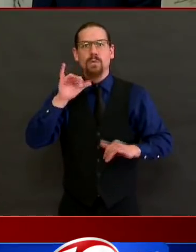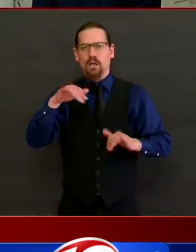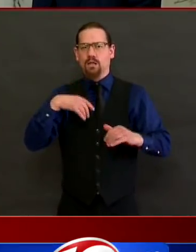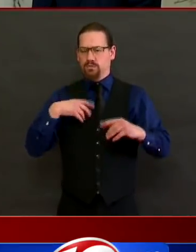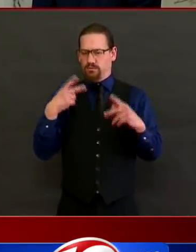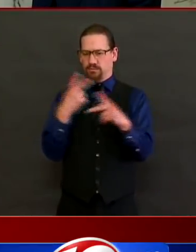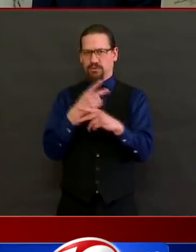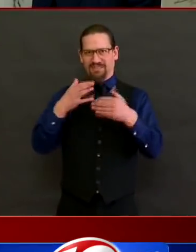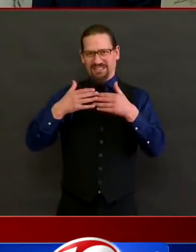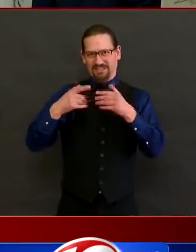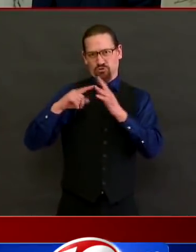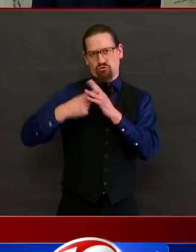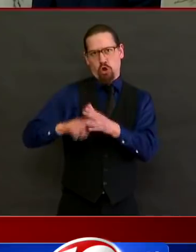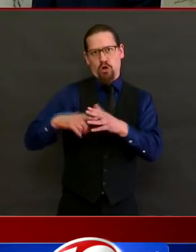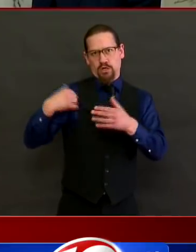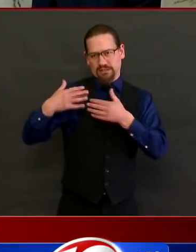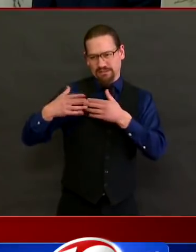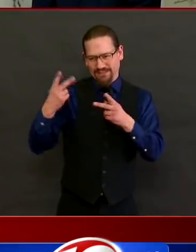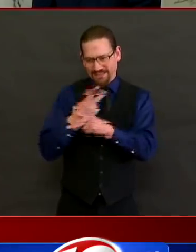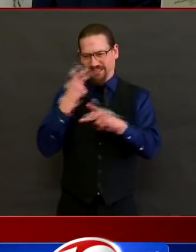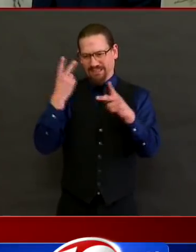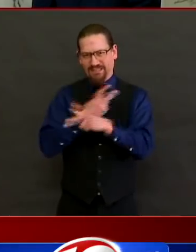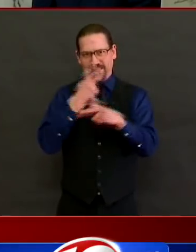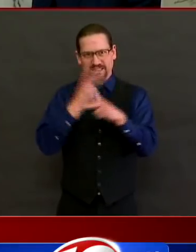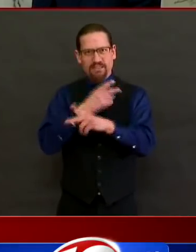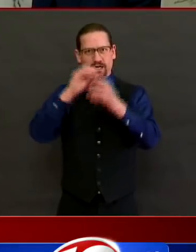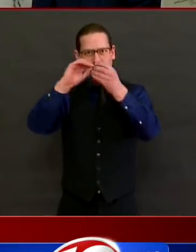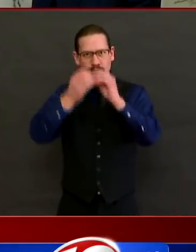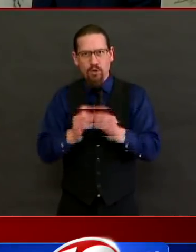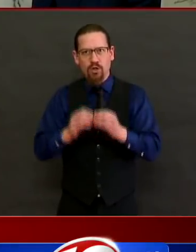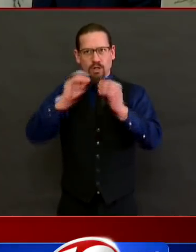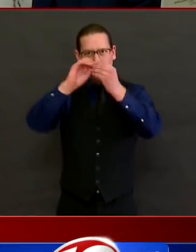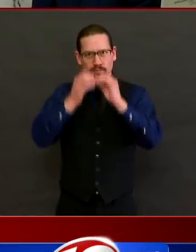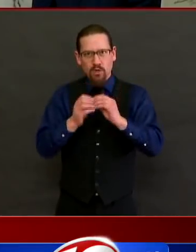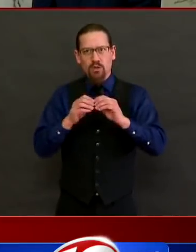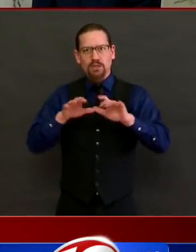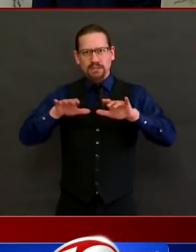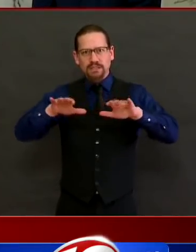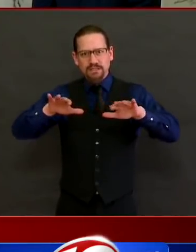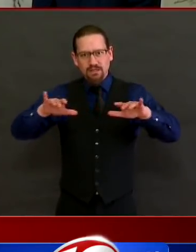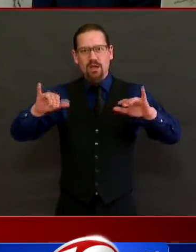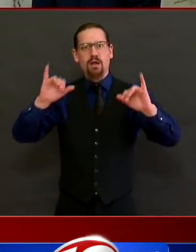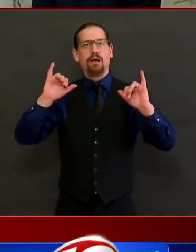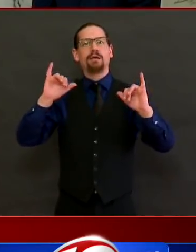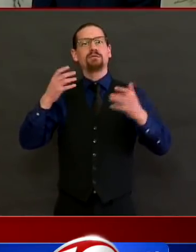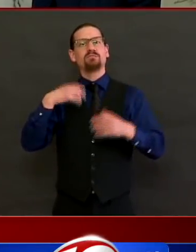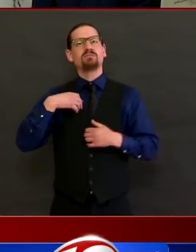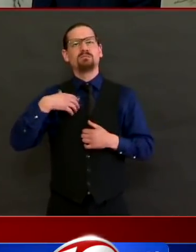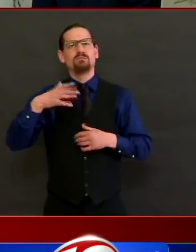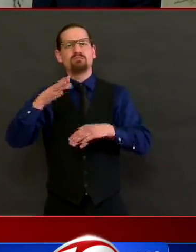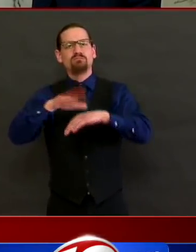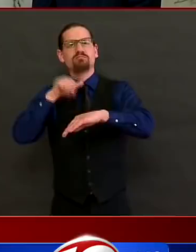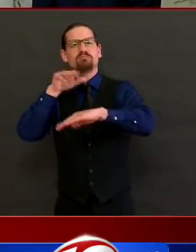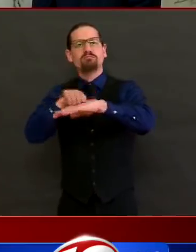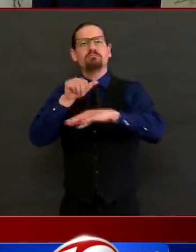SO, ALTHOUGH THAT IS ABOUT THE MERCEDES-BENZ OF MODELS, WE PUT SO MUCH EFFORT INTO IT AND SO MANY BRILLIANT PEOPLE AROUND IT, IT IS ONLY AS GOOD AS THE